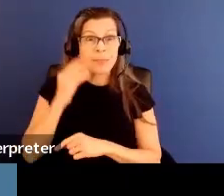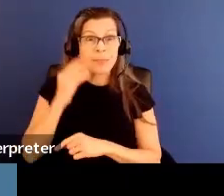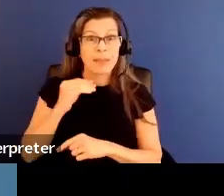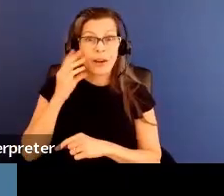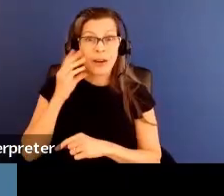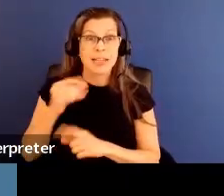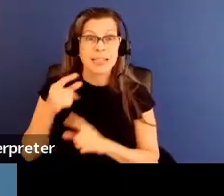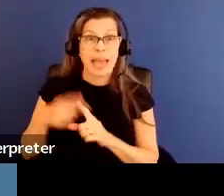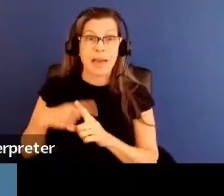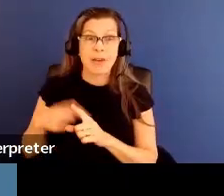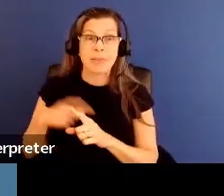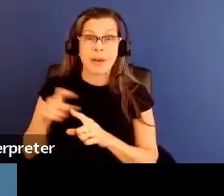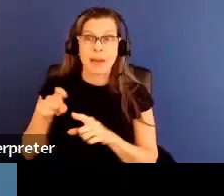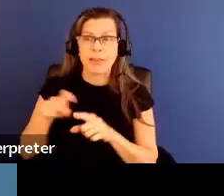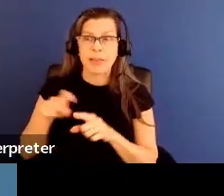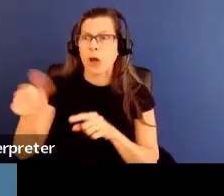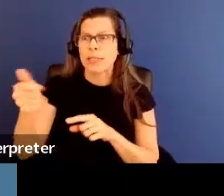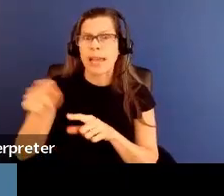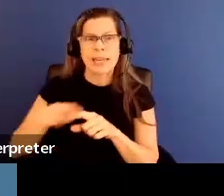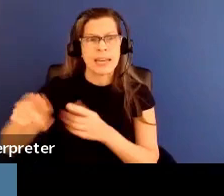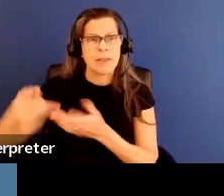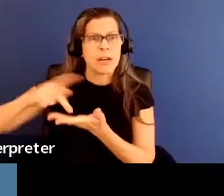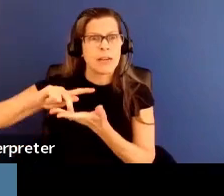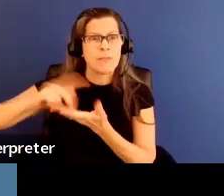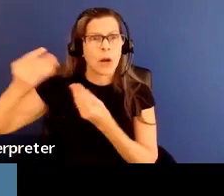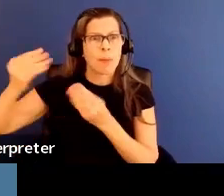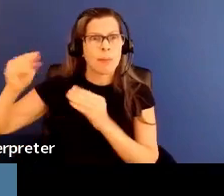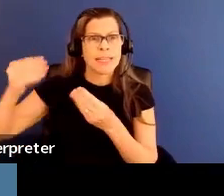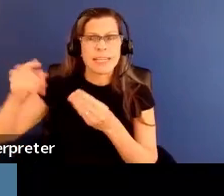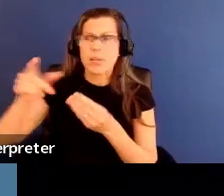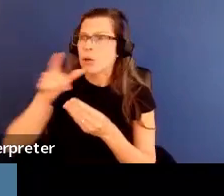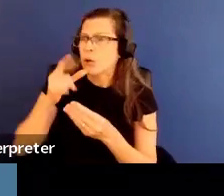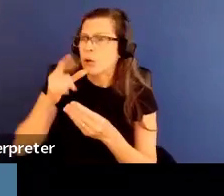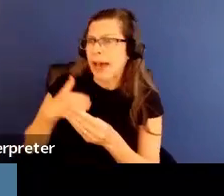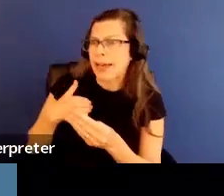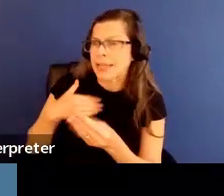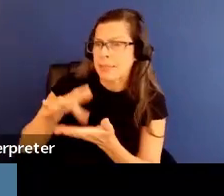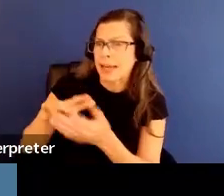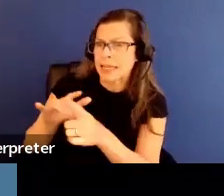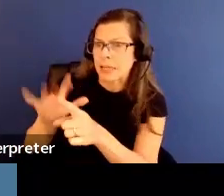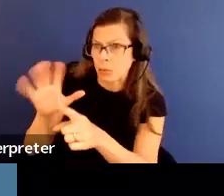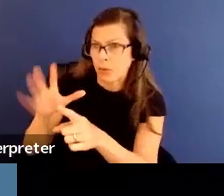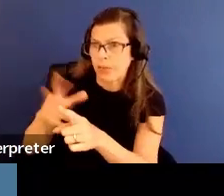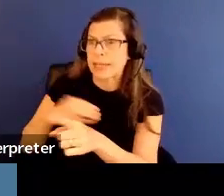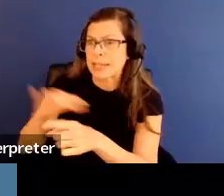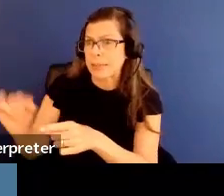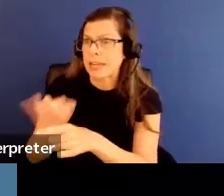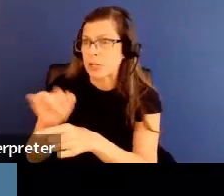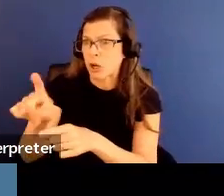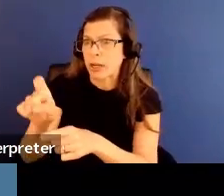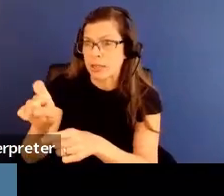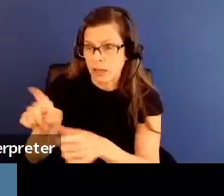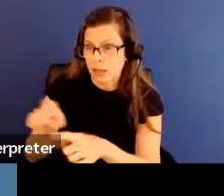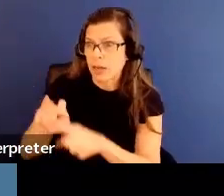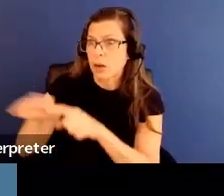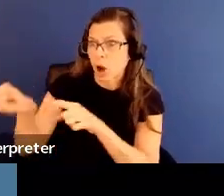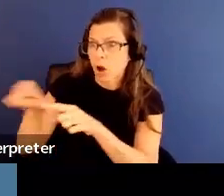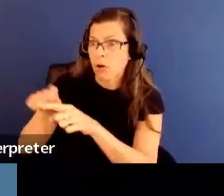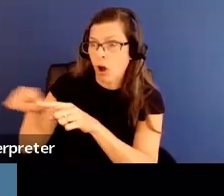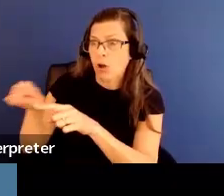I know for my own personal experience I have been stuck in shortages and having to call dozens of pharmacies and